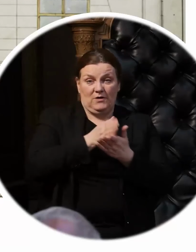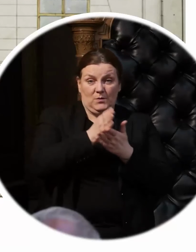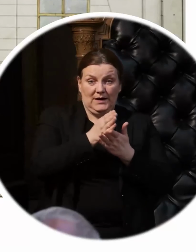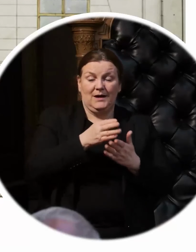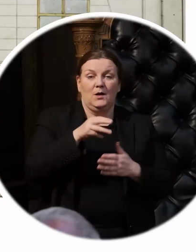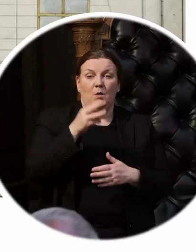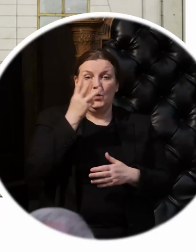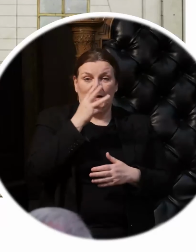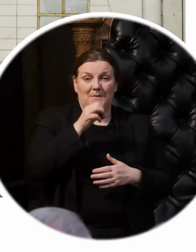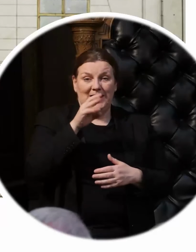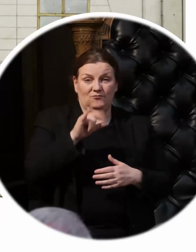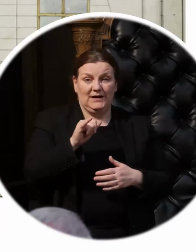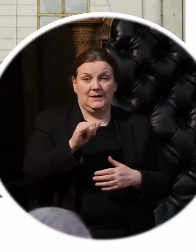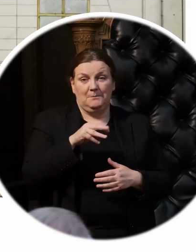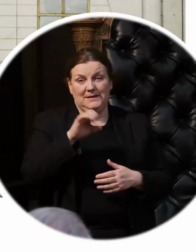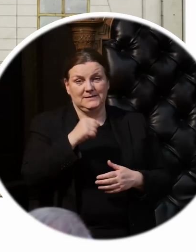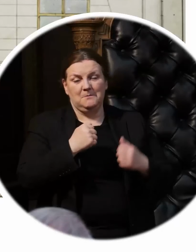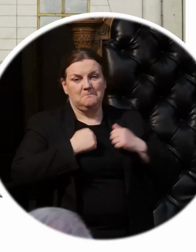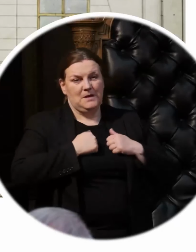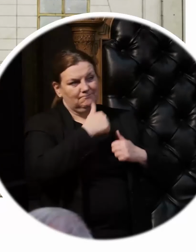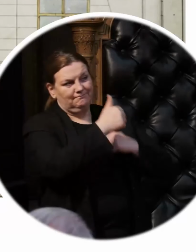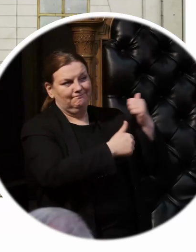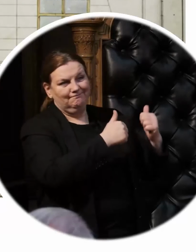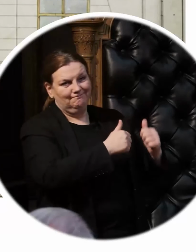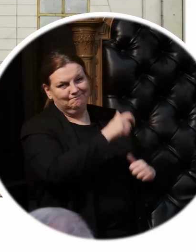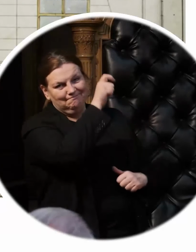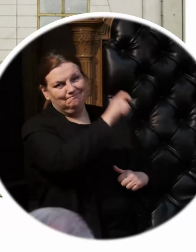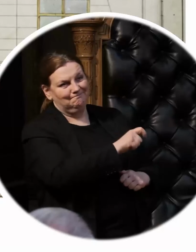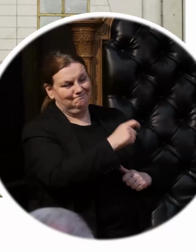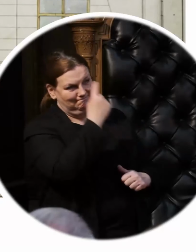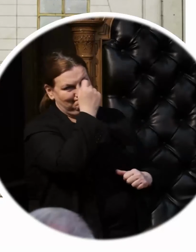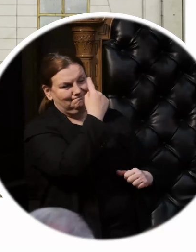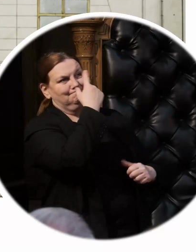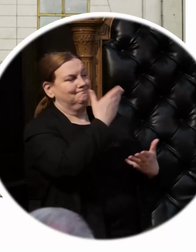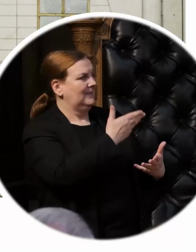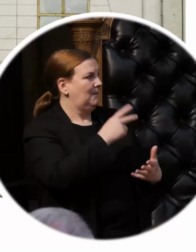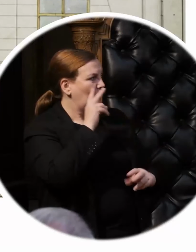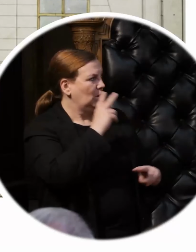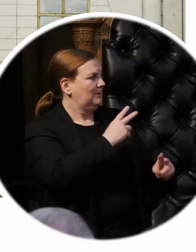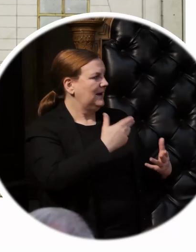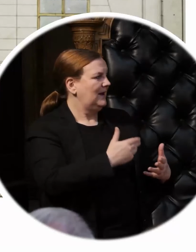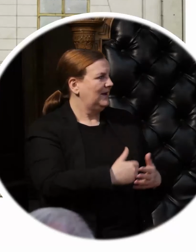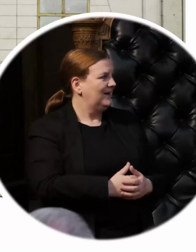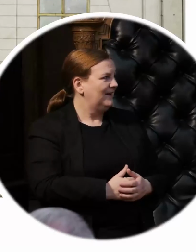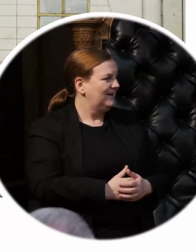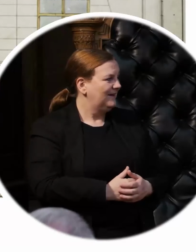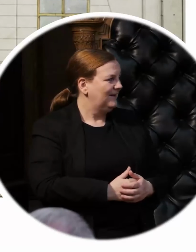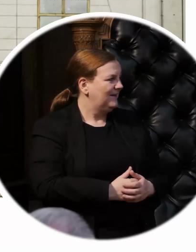This is my hero. He really is, I'm looking up at him now, kind of kind of the grandfather figure